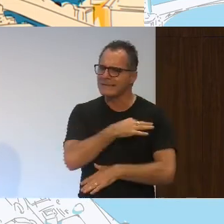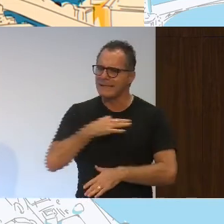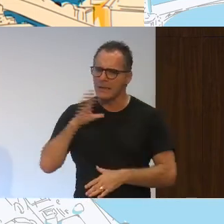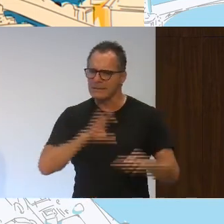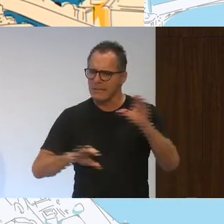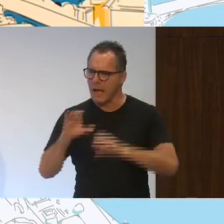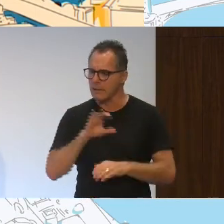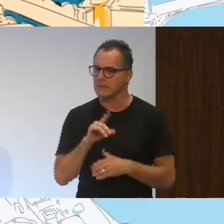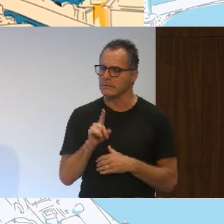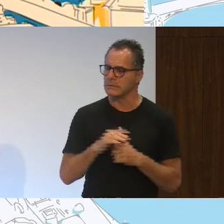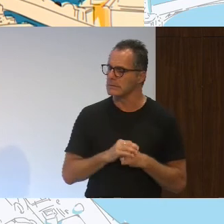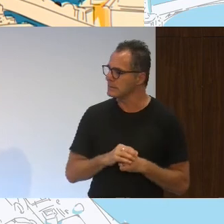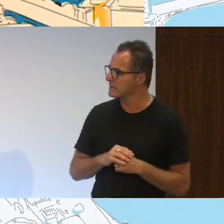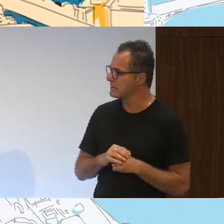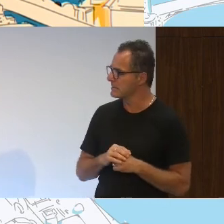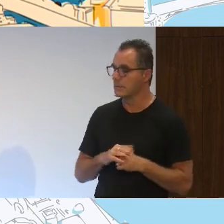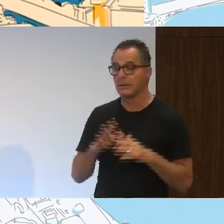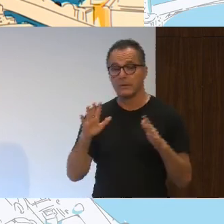Have you ever been able to change the perception